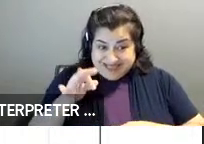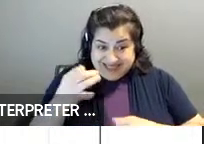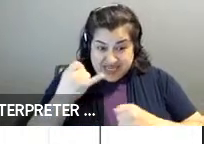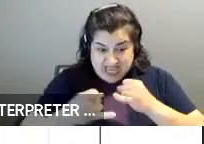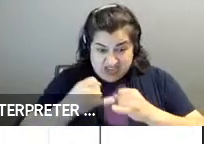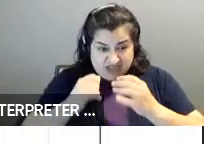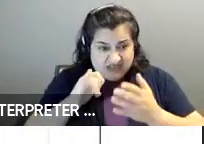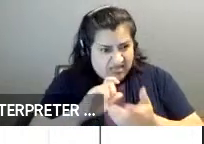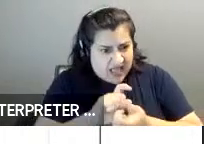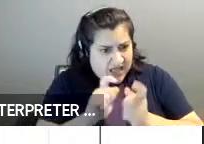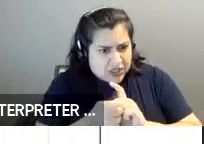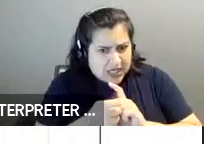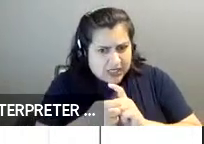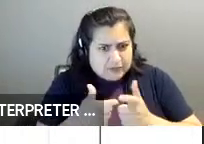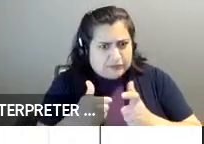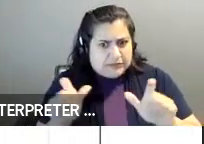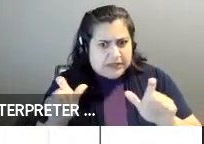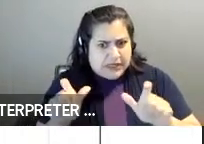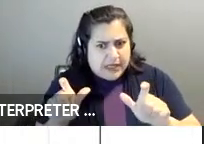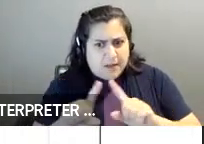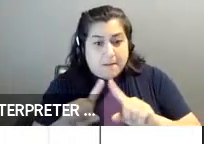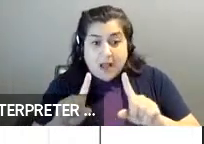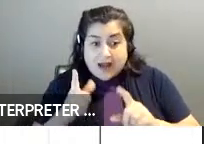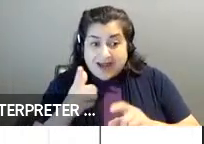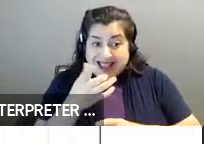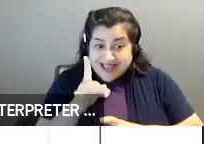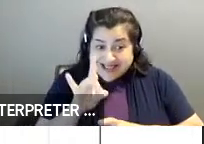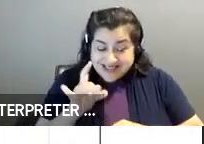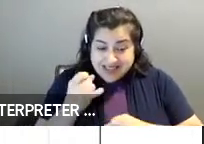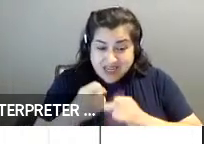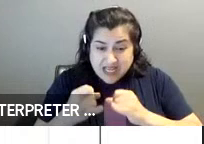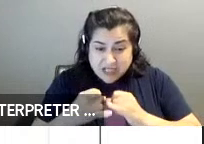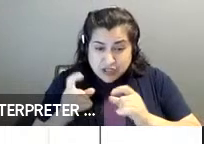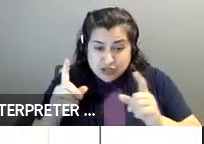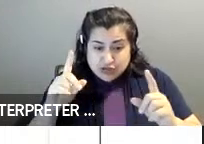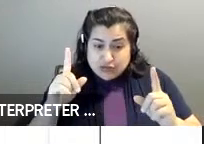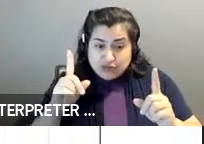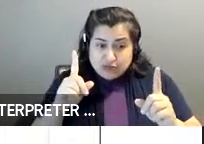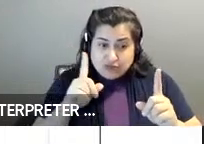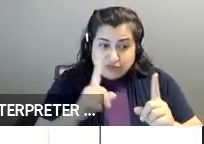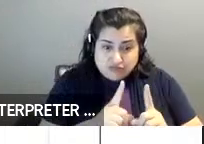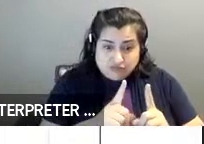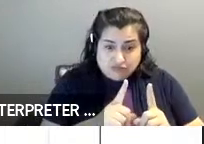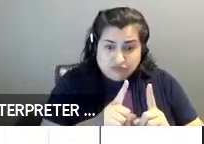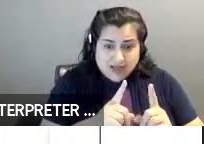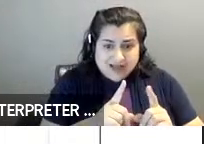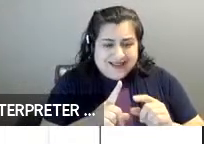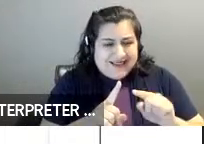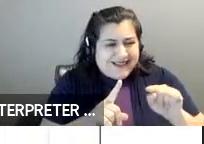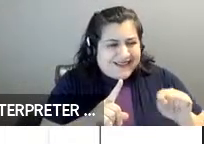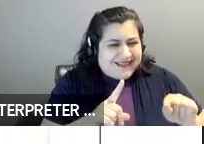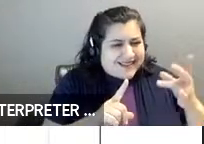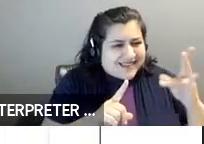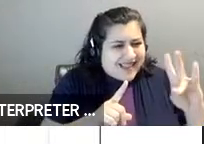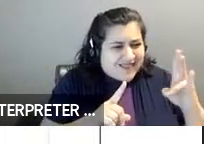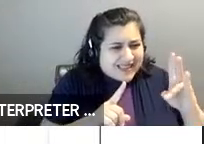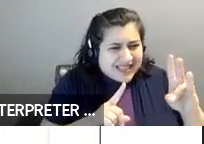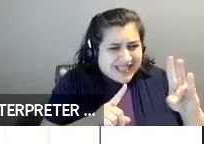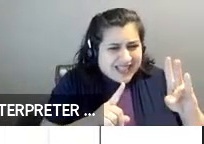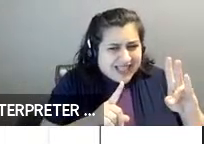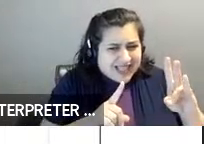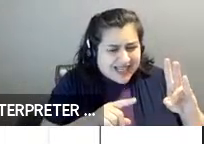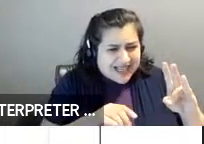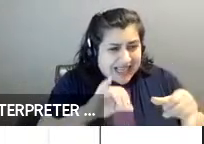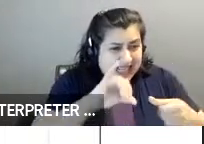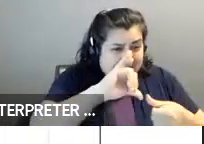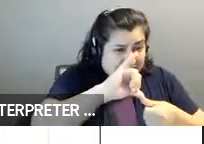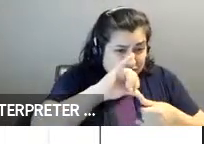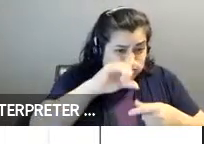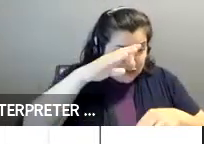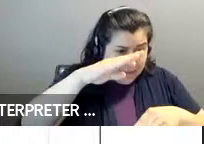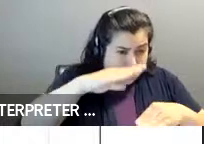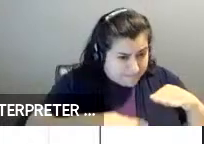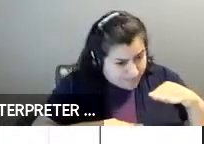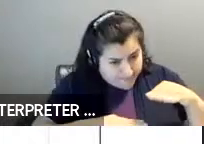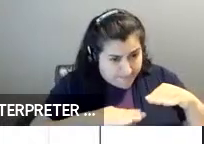As so at 18 inches seat height, and it is almost negligible at the 17 inches seat height.